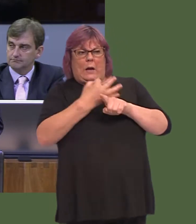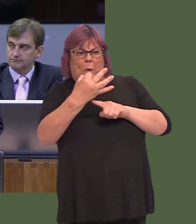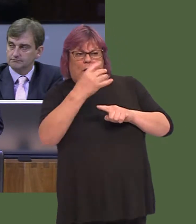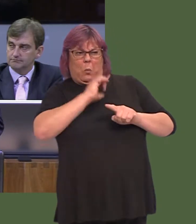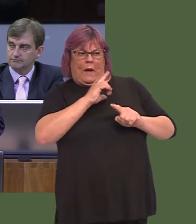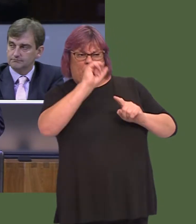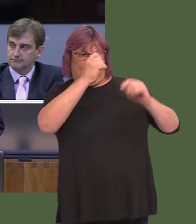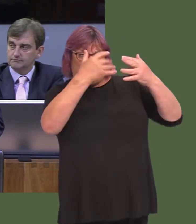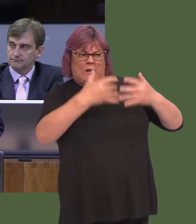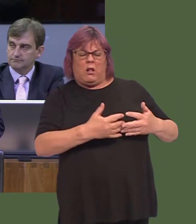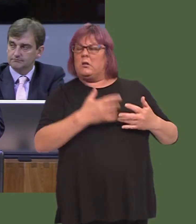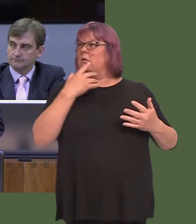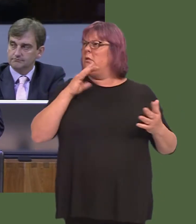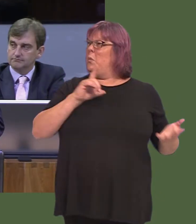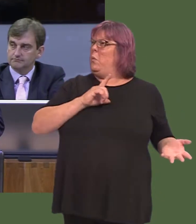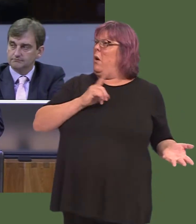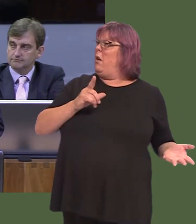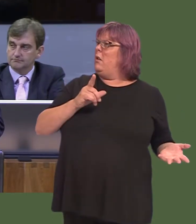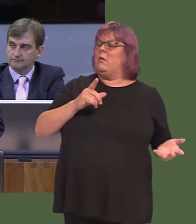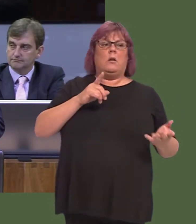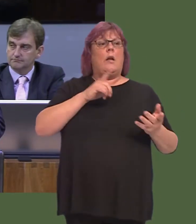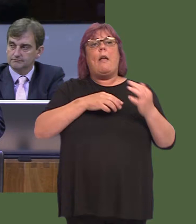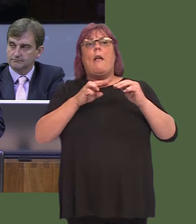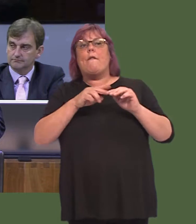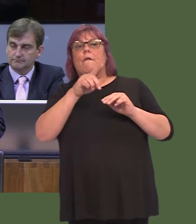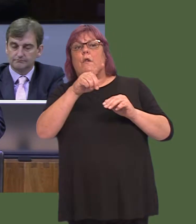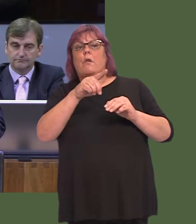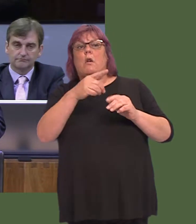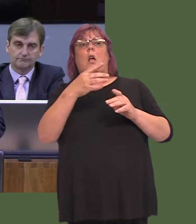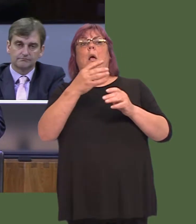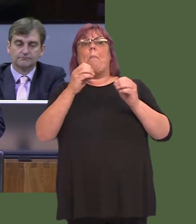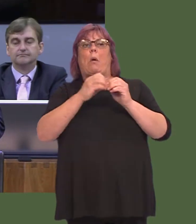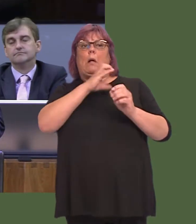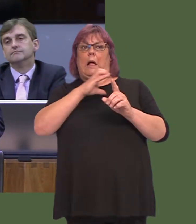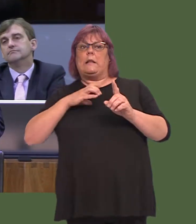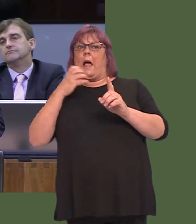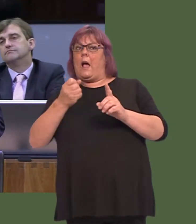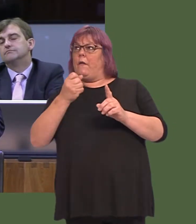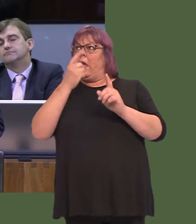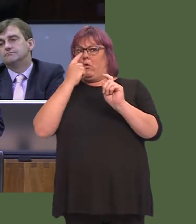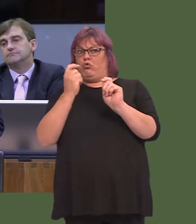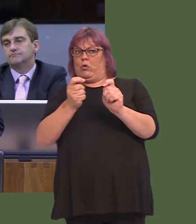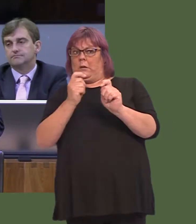they require, because it cannot be right that, where the condition is treatable, just waiting